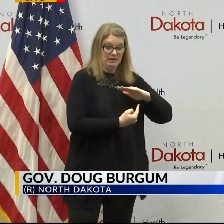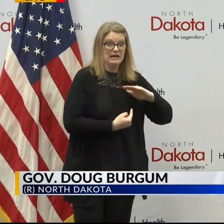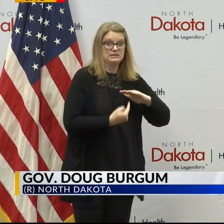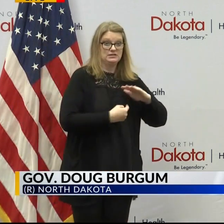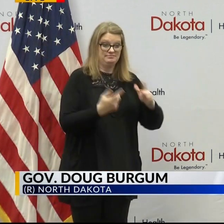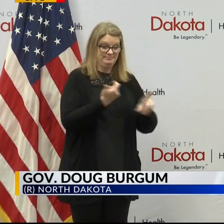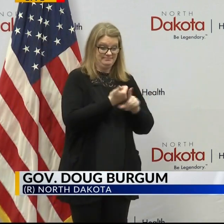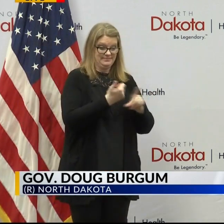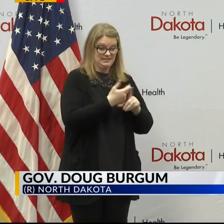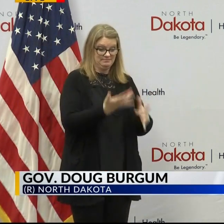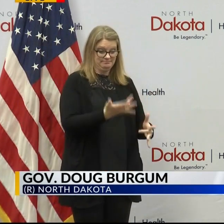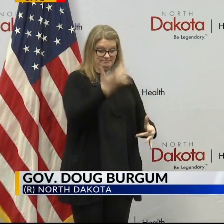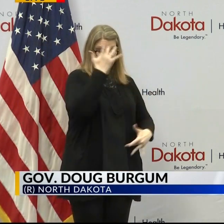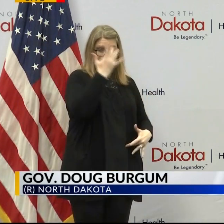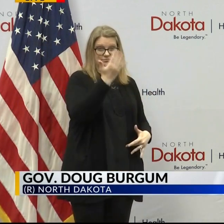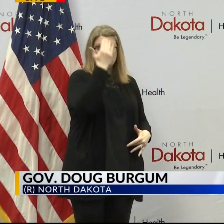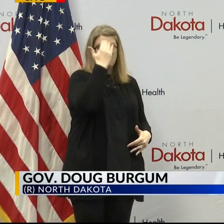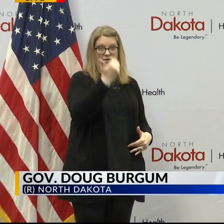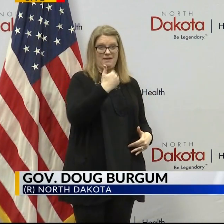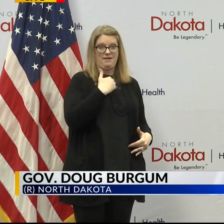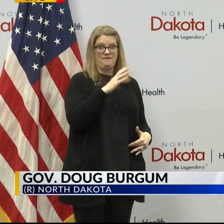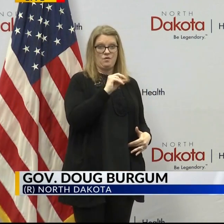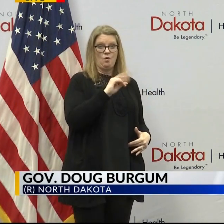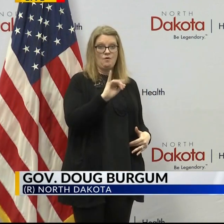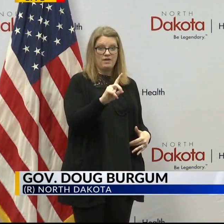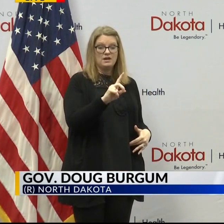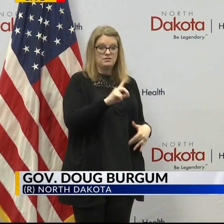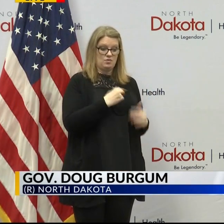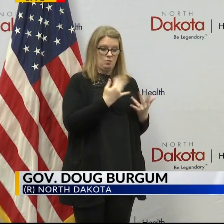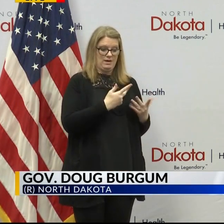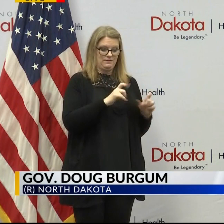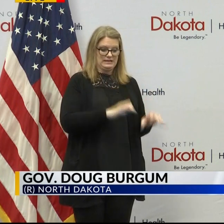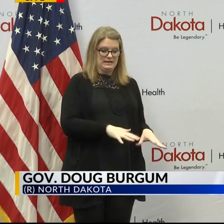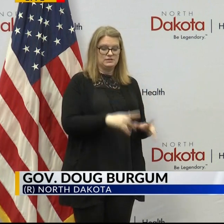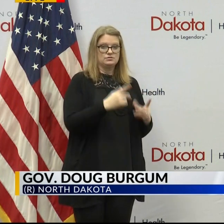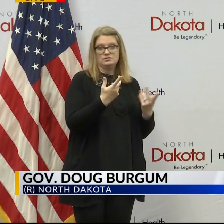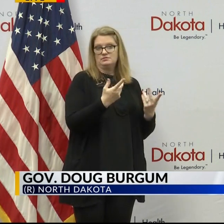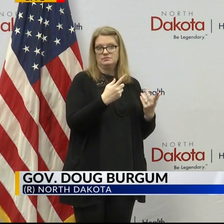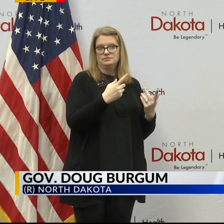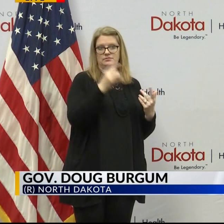RESPONSIBILITY IS HELPING US SLOW THE SPREAD, AND OF COURSE, PEOPLE IN ISOLATION SHOULD BE IN ISOLATION BECAUSE THOSE ARE